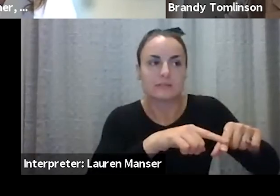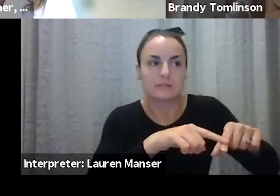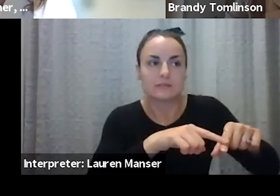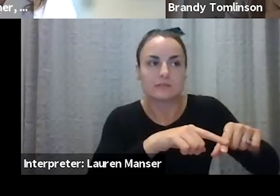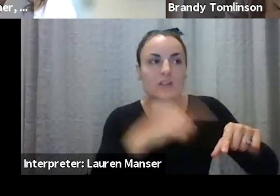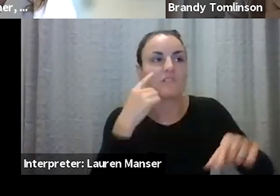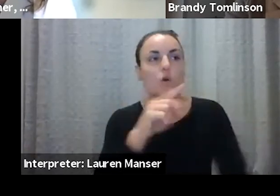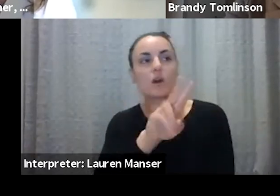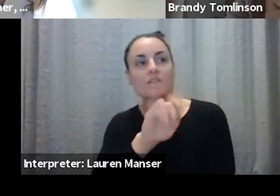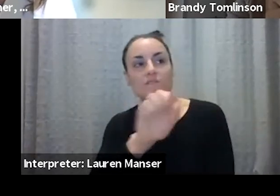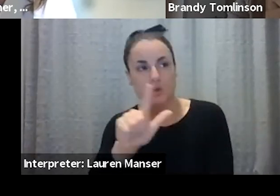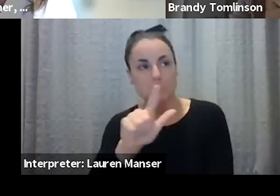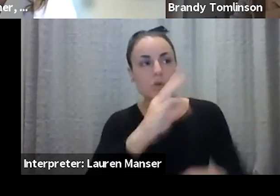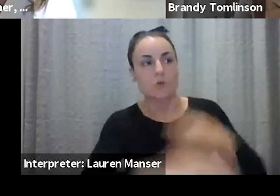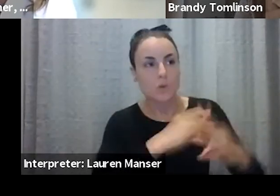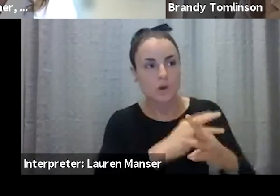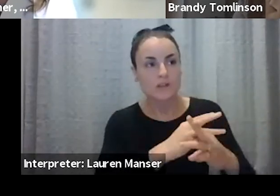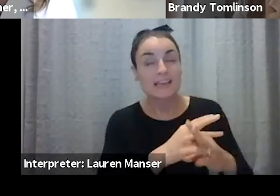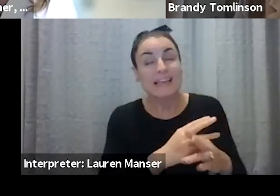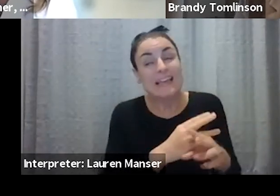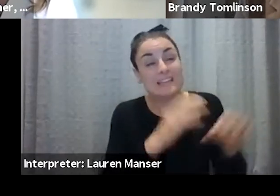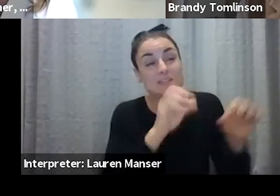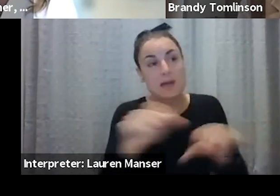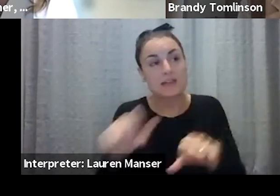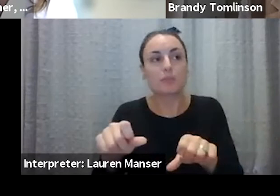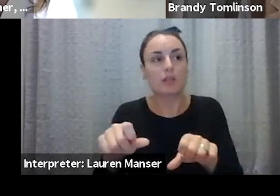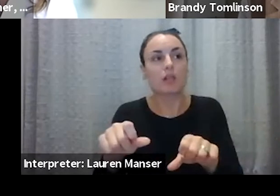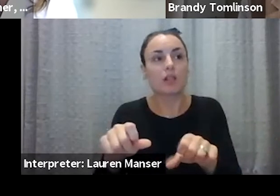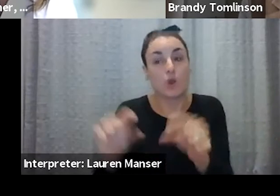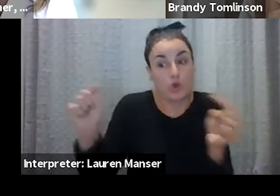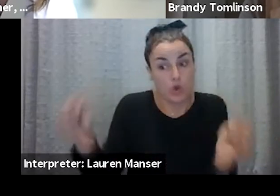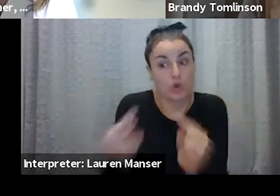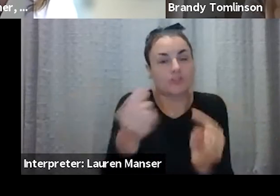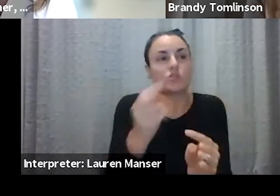or anxiety, or depression, who maybe need that contact,